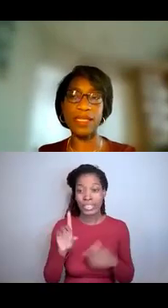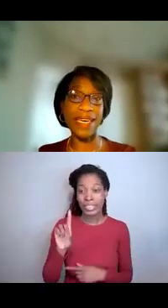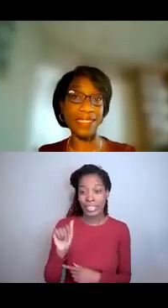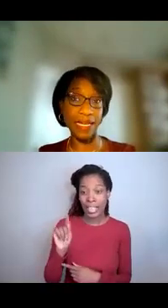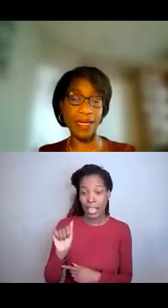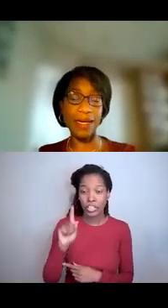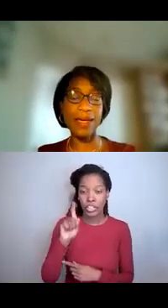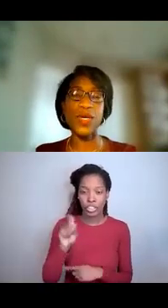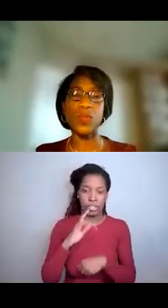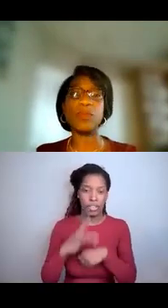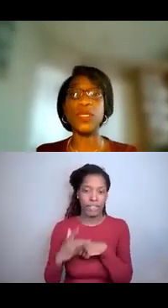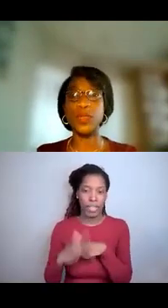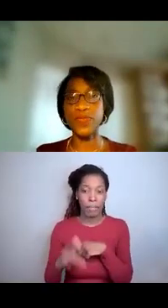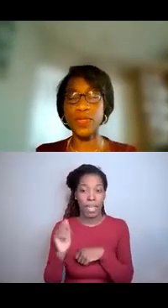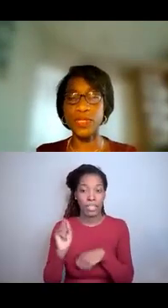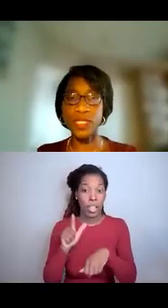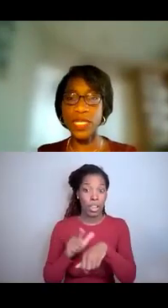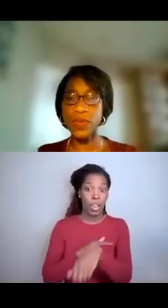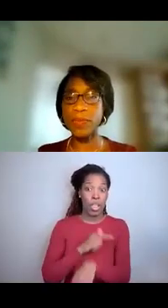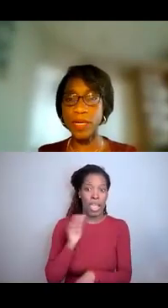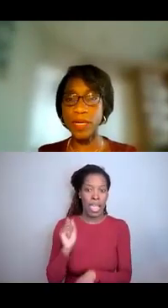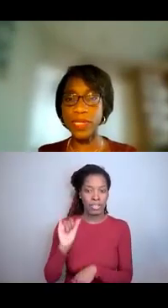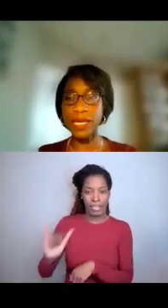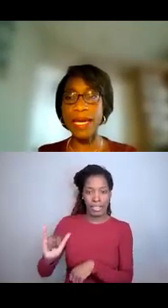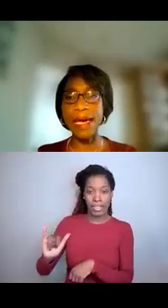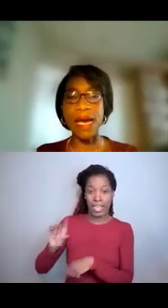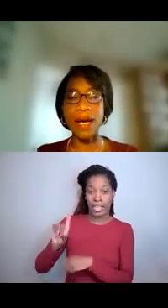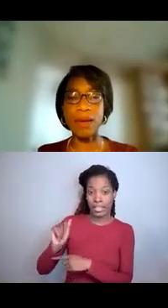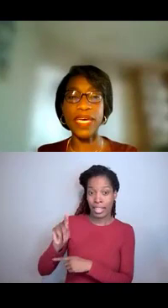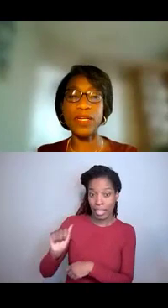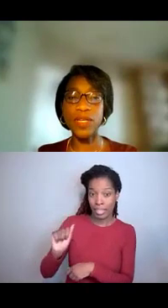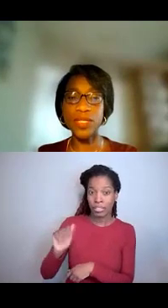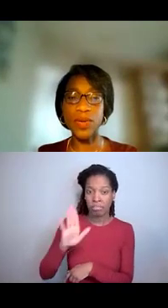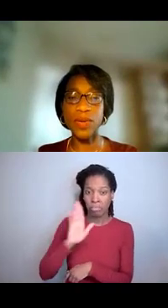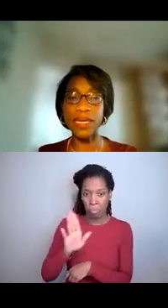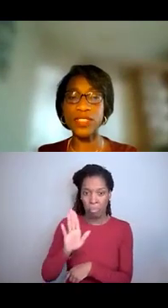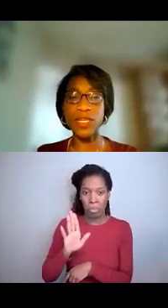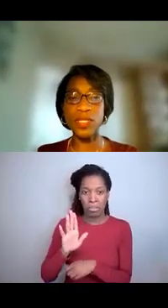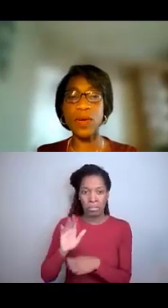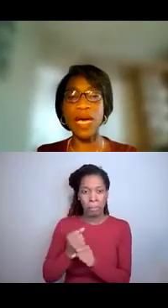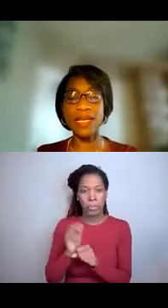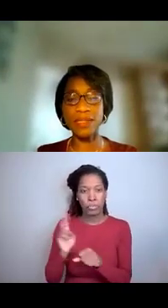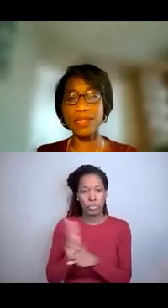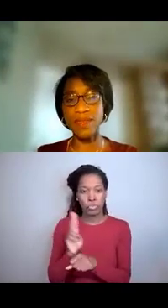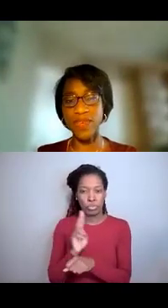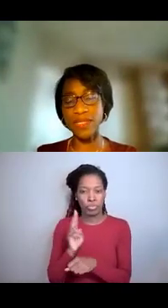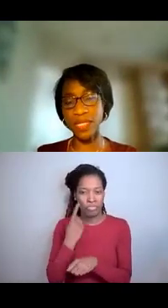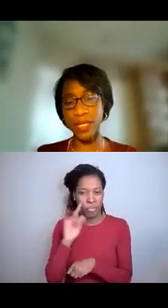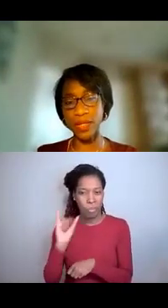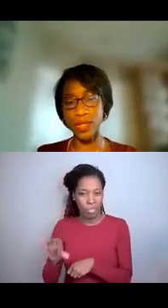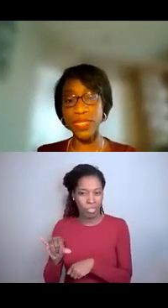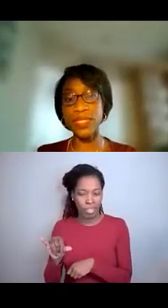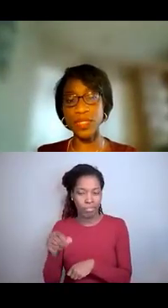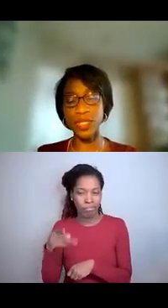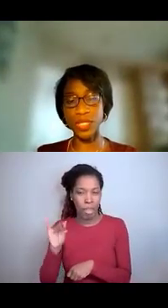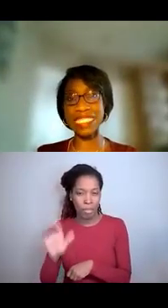that that data will be useful to the general public, and NIH also asks investigators and researchers